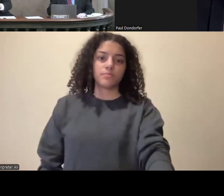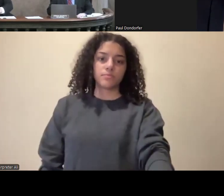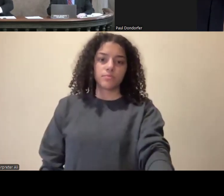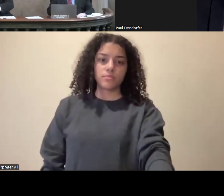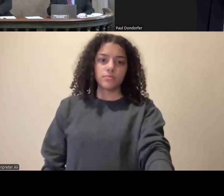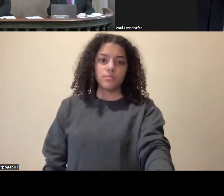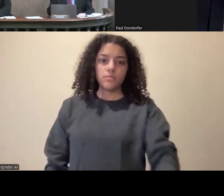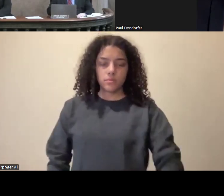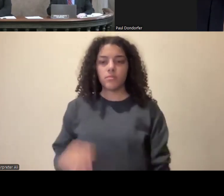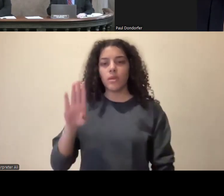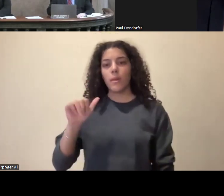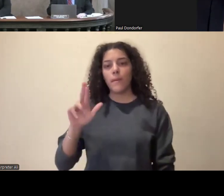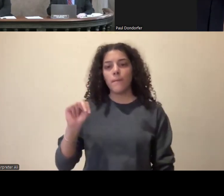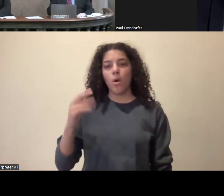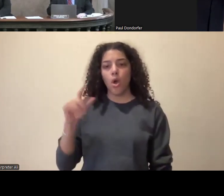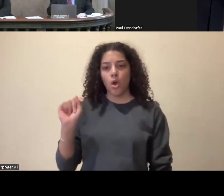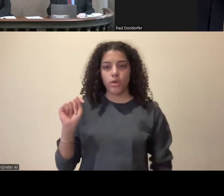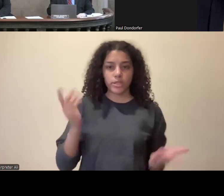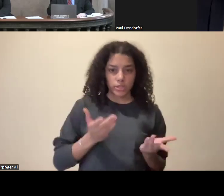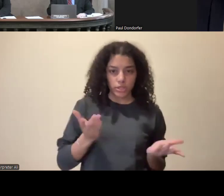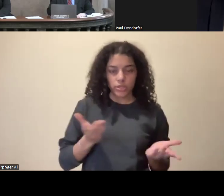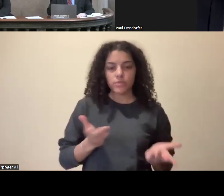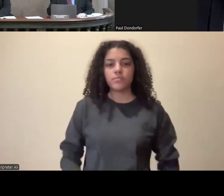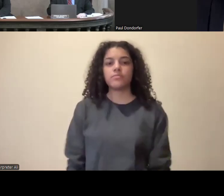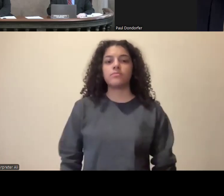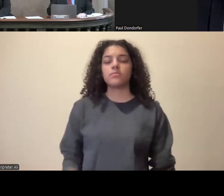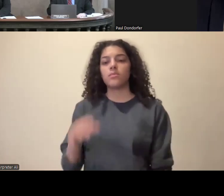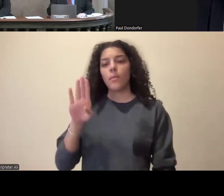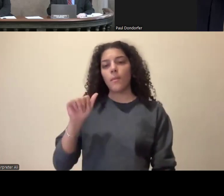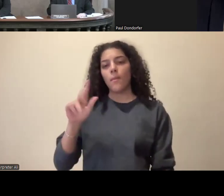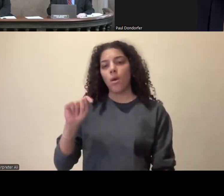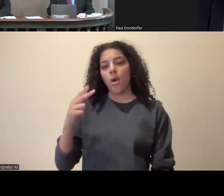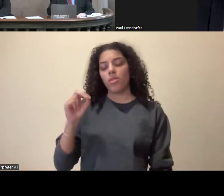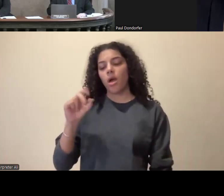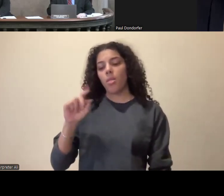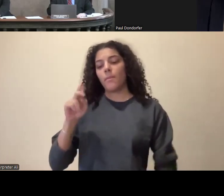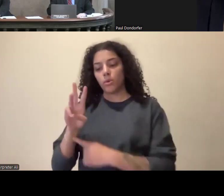Miss Barnhard here Miss Barnhard is present Miss Bartholomew McCoy here Miss Bartholomew McCoy is